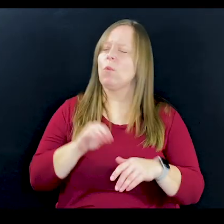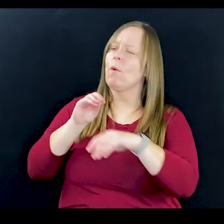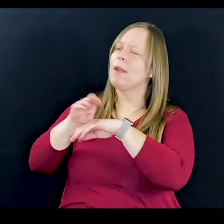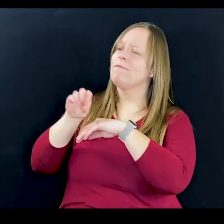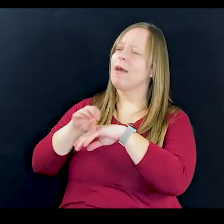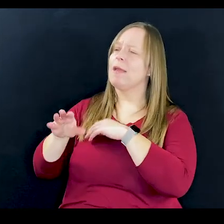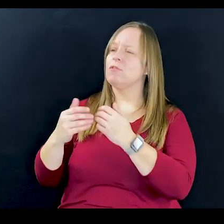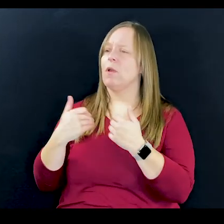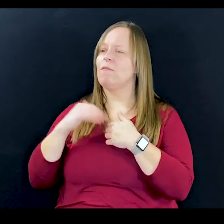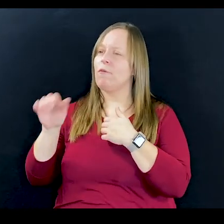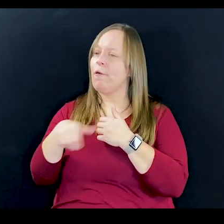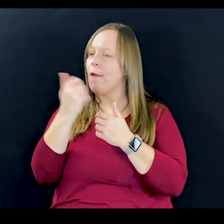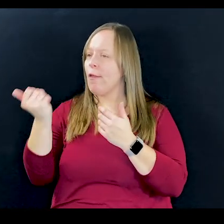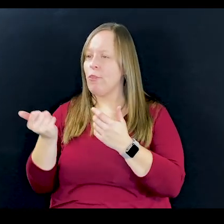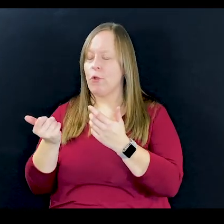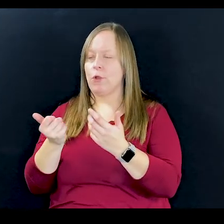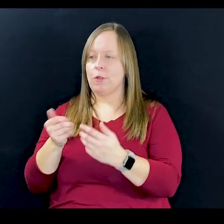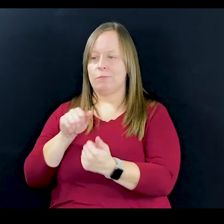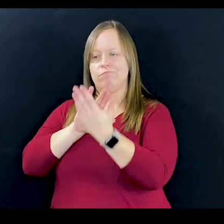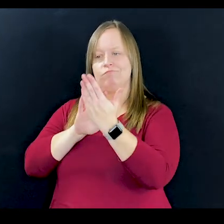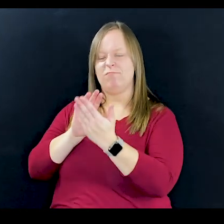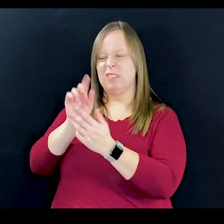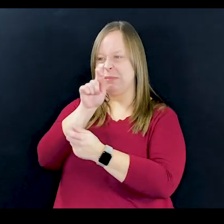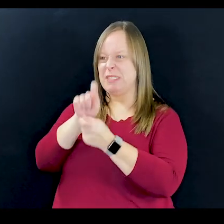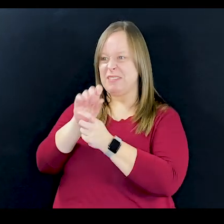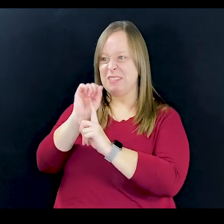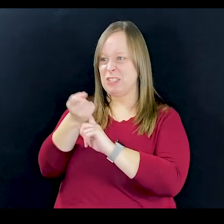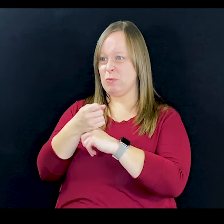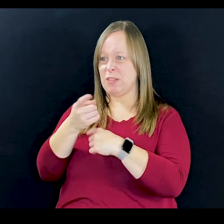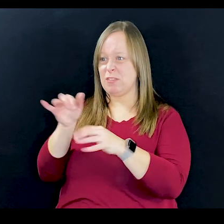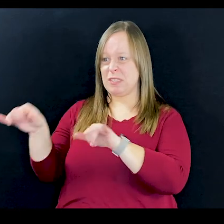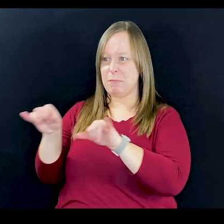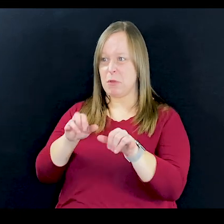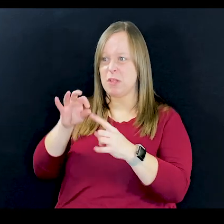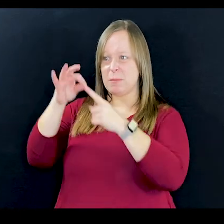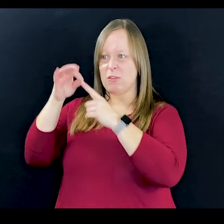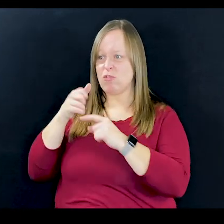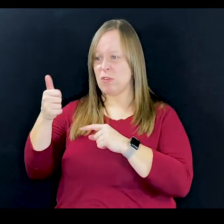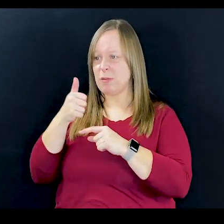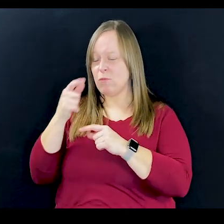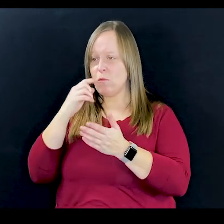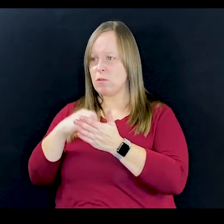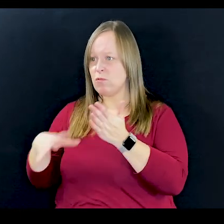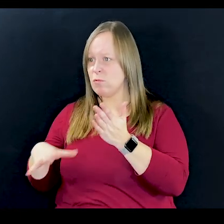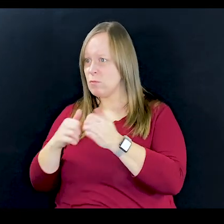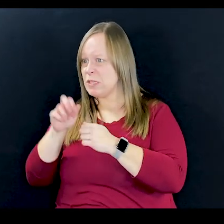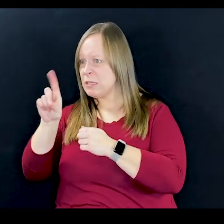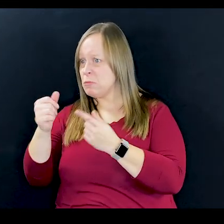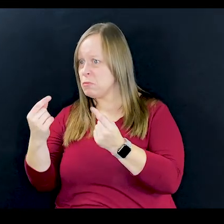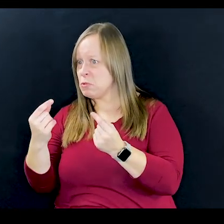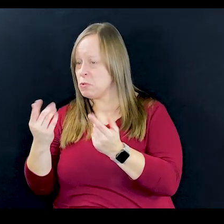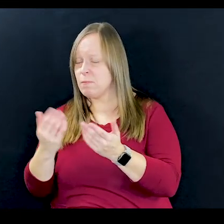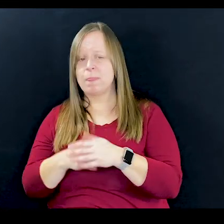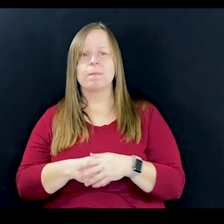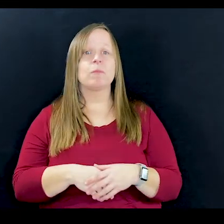K: What advice do you have for others who may be facing similar issues for a special transportation for students with disabilities?